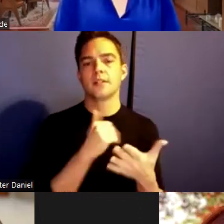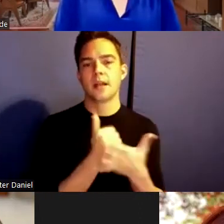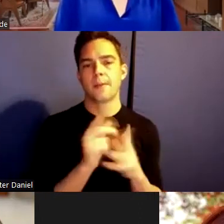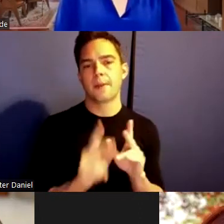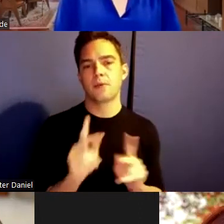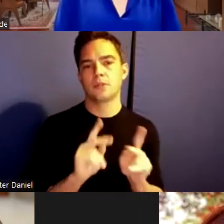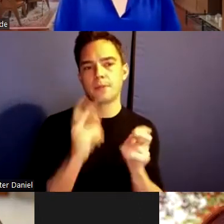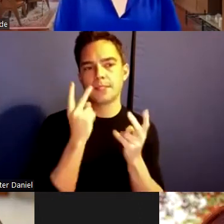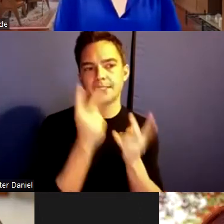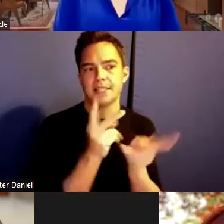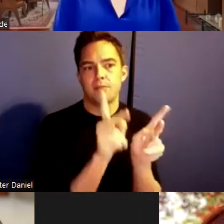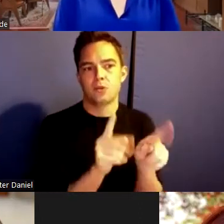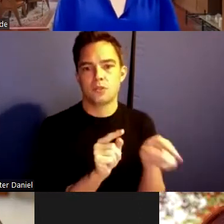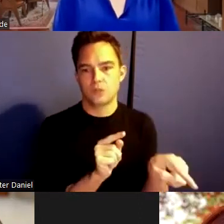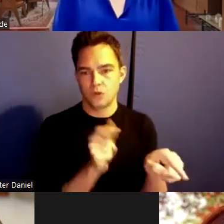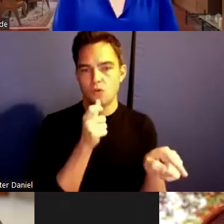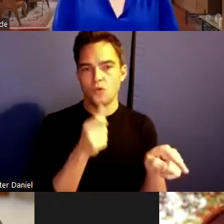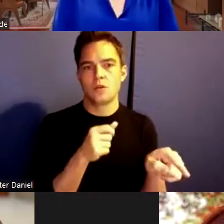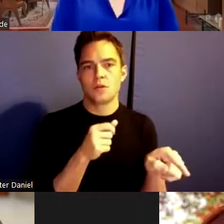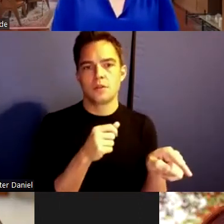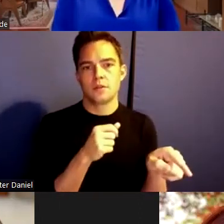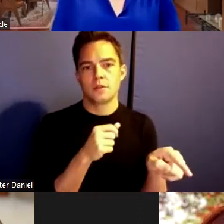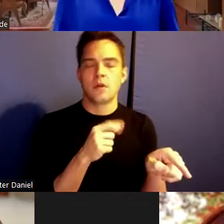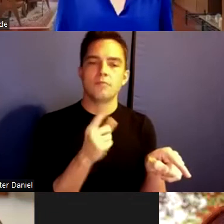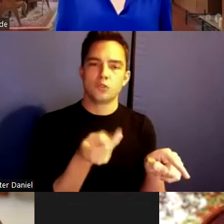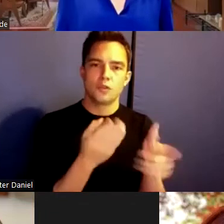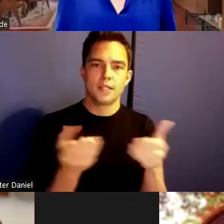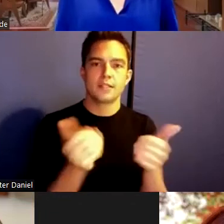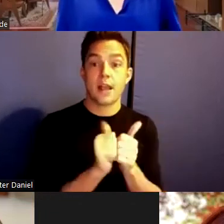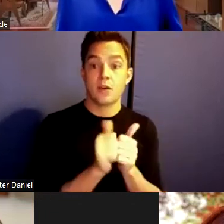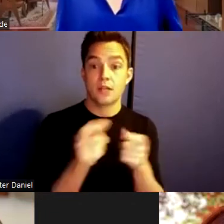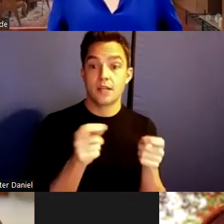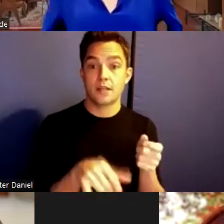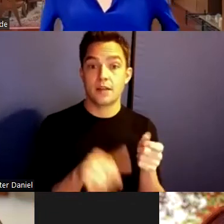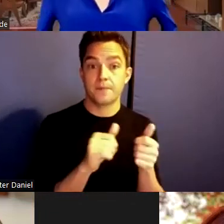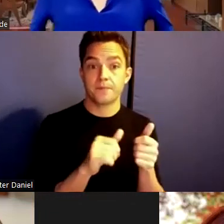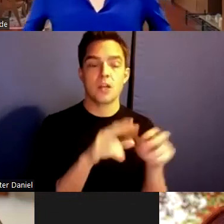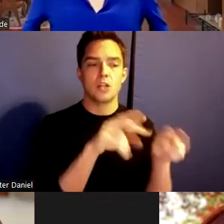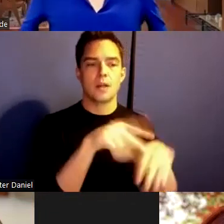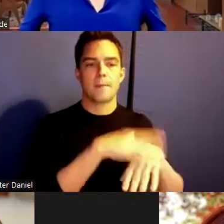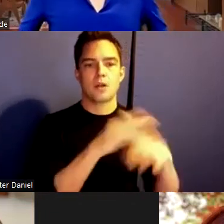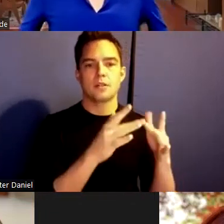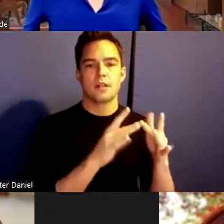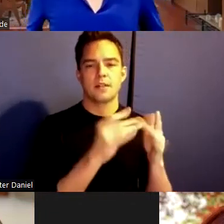their personhood there two things about how to do that I look up online, if you've never heard of them, the health care